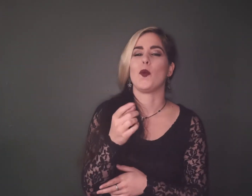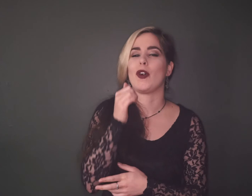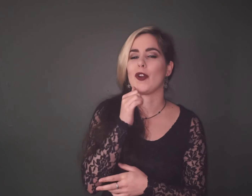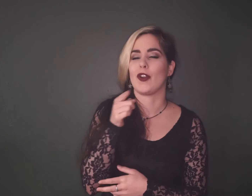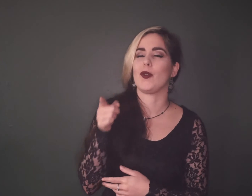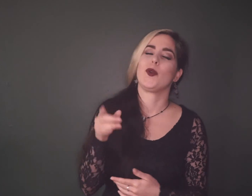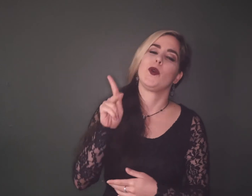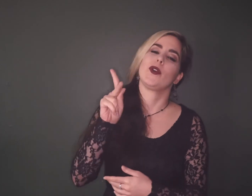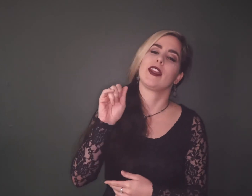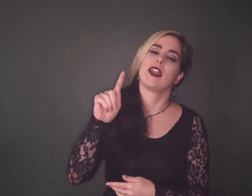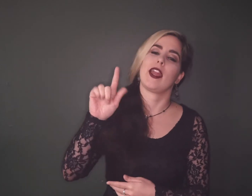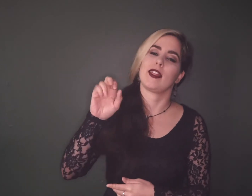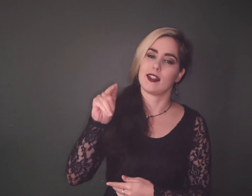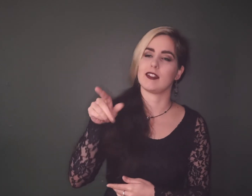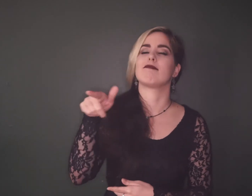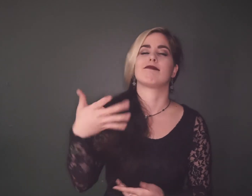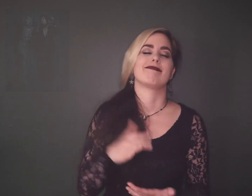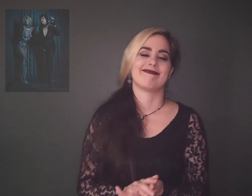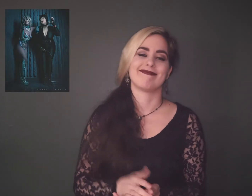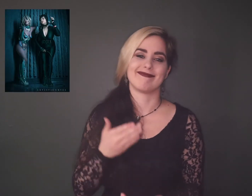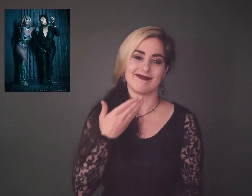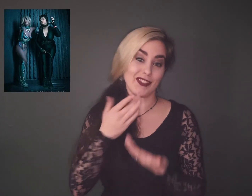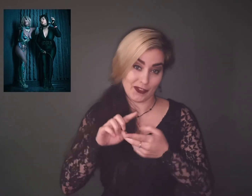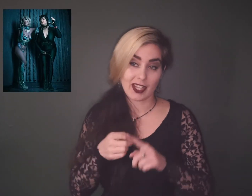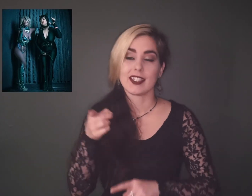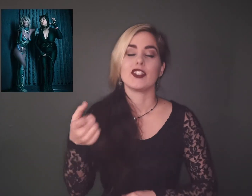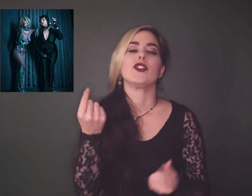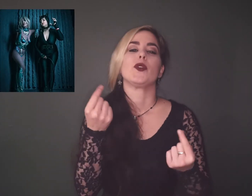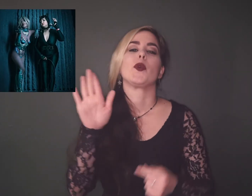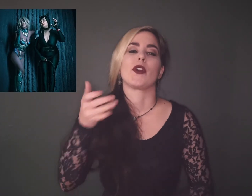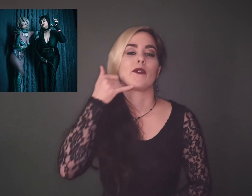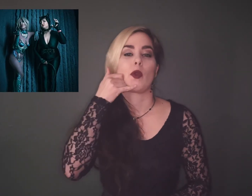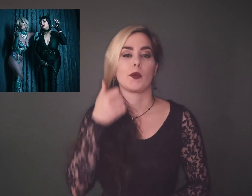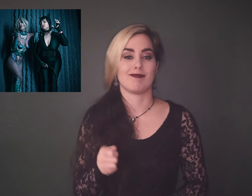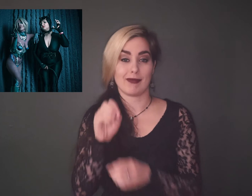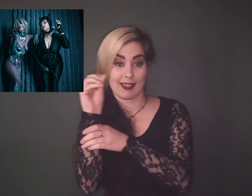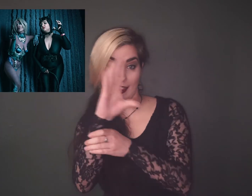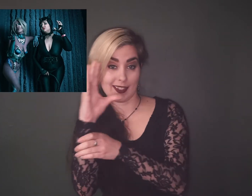What ended up happening we were fortunate that my good friend Kaitlyn was there. And she used the light on her phone to help us finish.